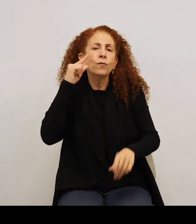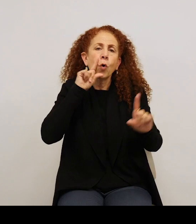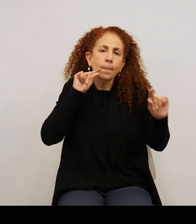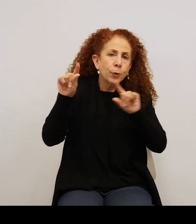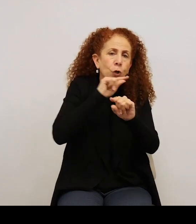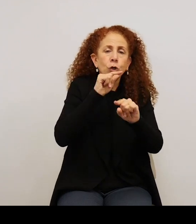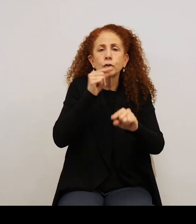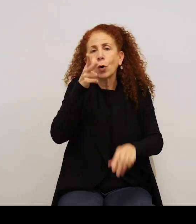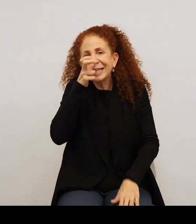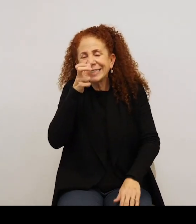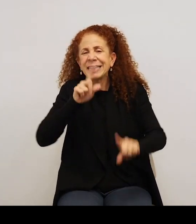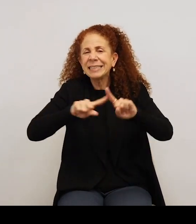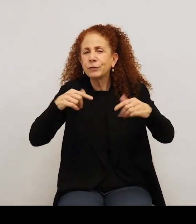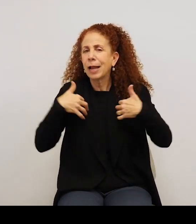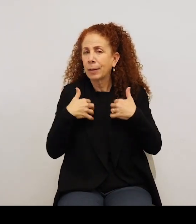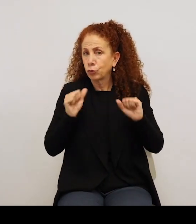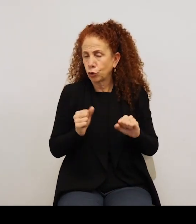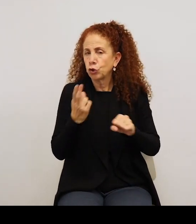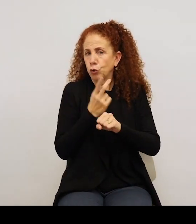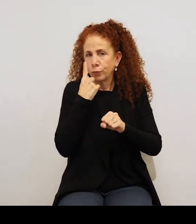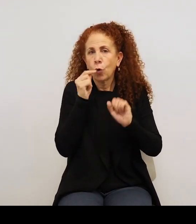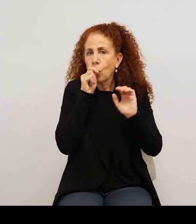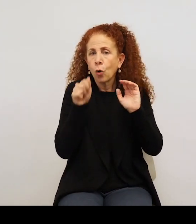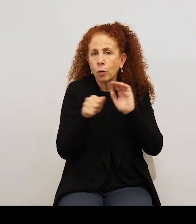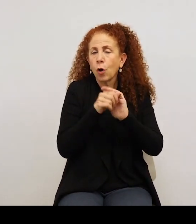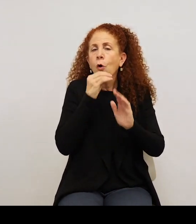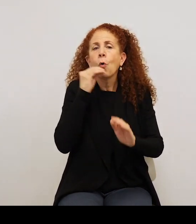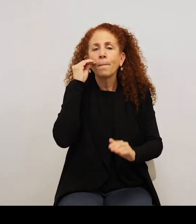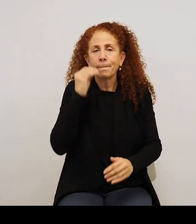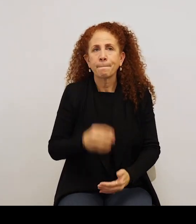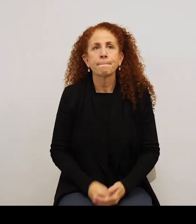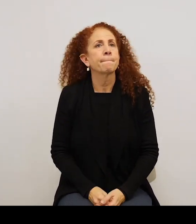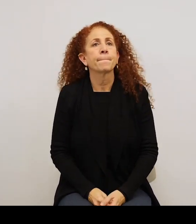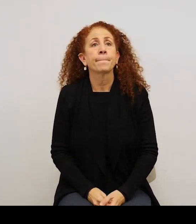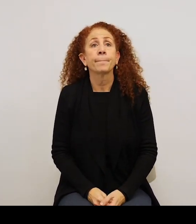and all kinds of creatures. And also, when we plan cities, think